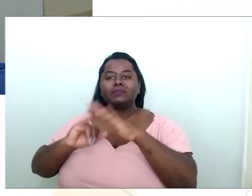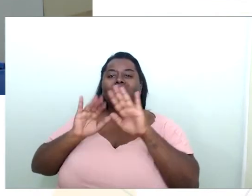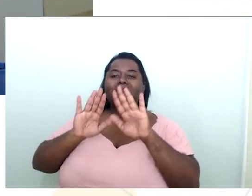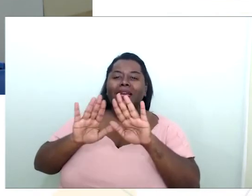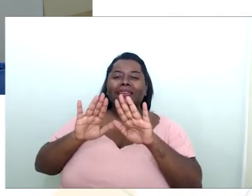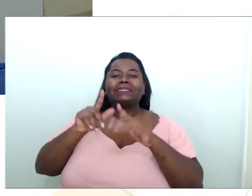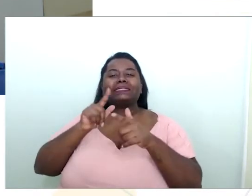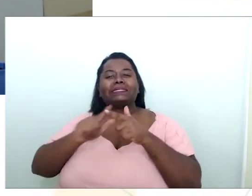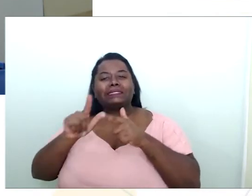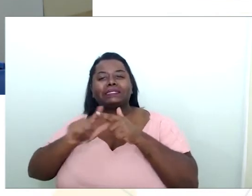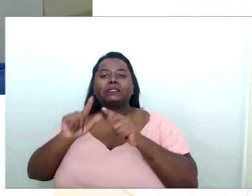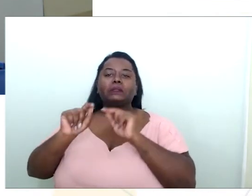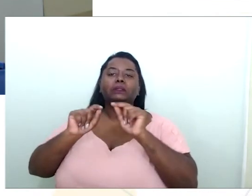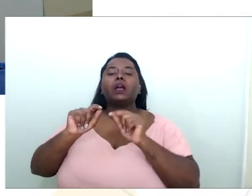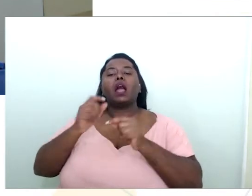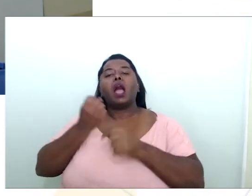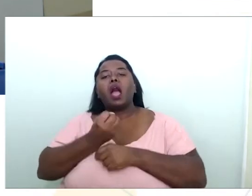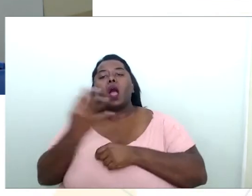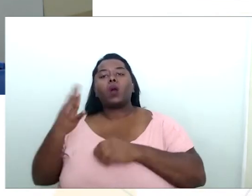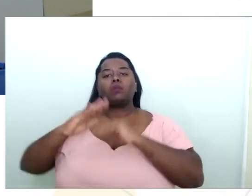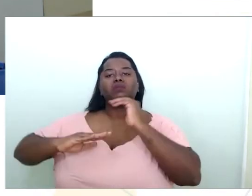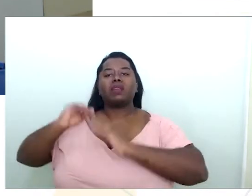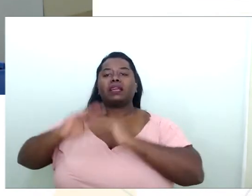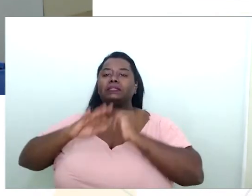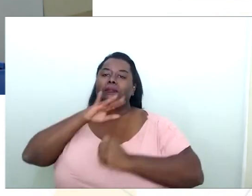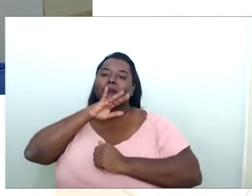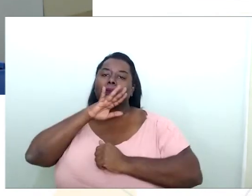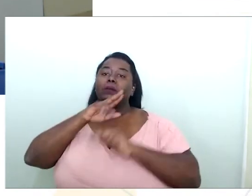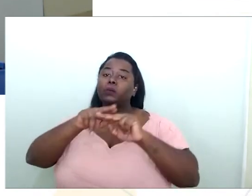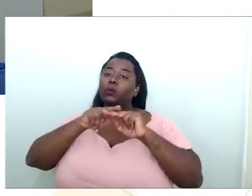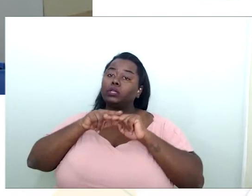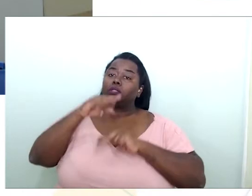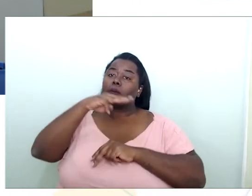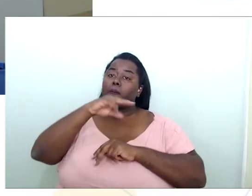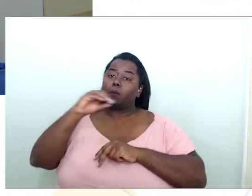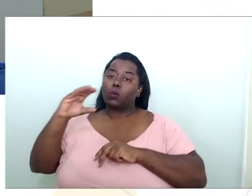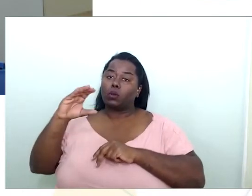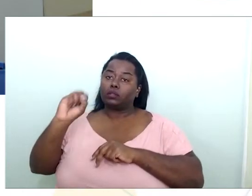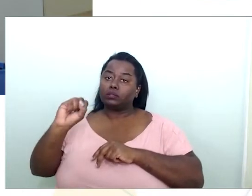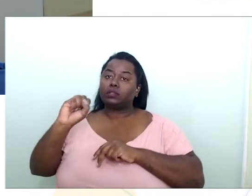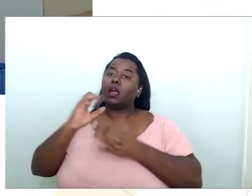practices were very poor so many of the MOOCs where were very poorly designed